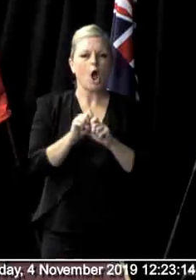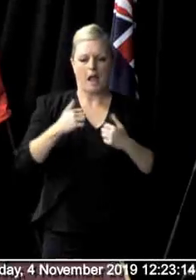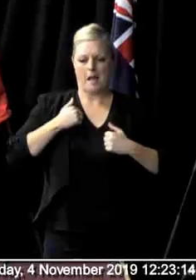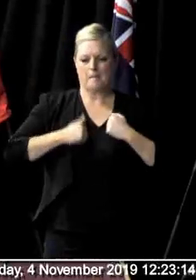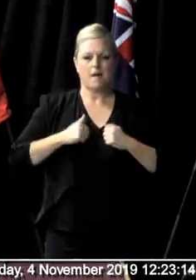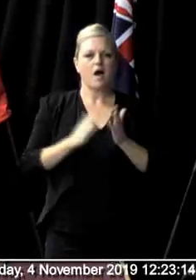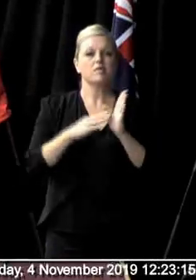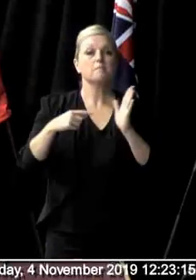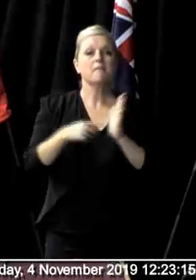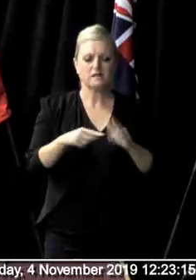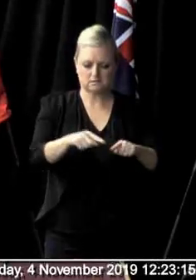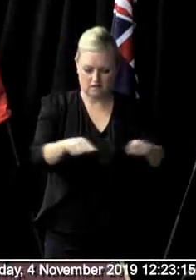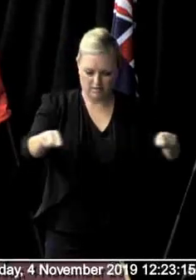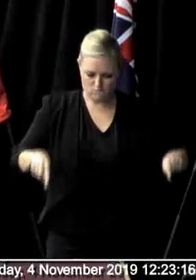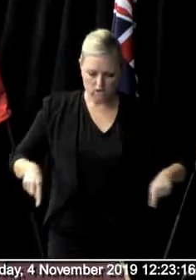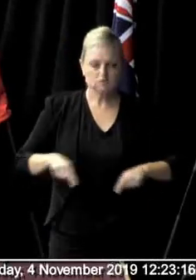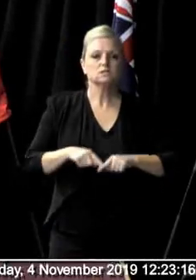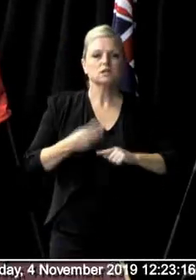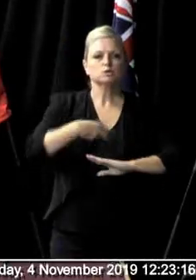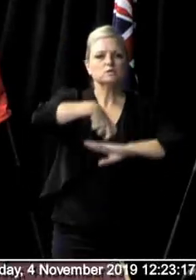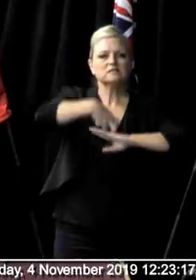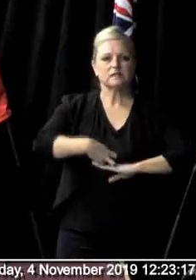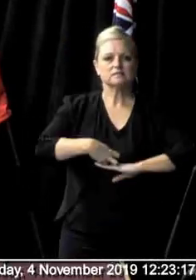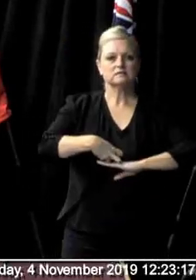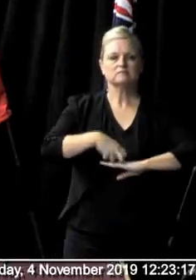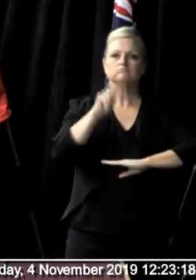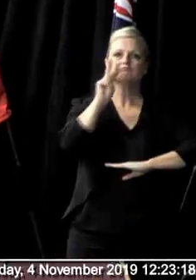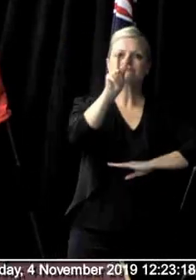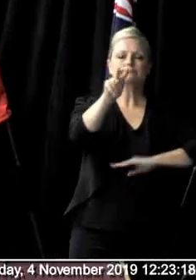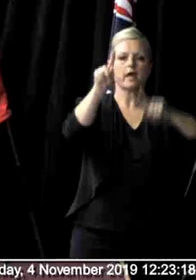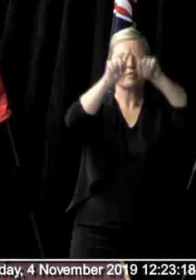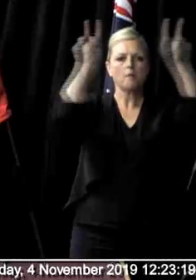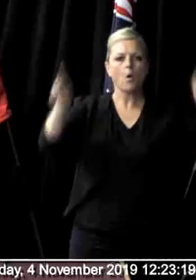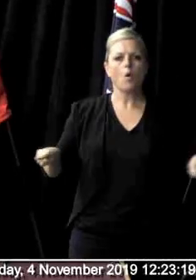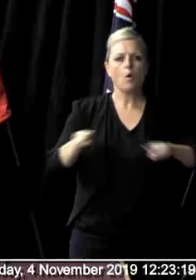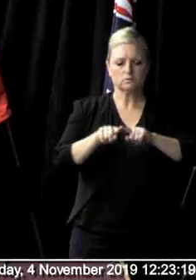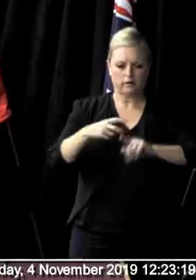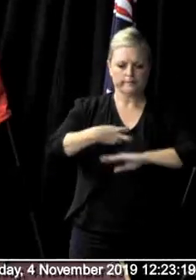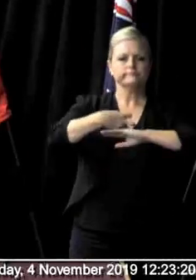underneath the whiteboard for her to sit when she needed time out.